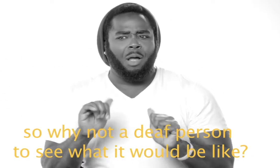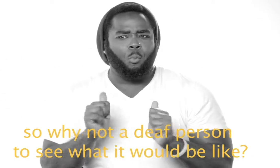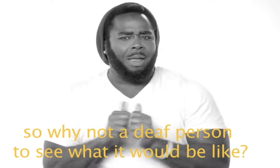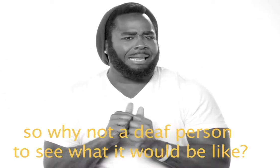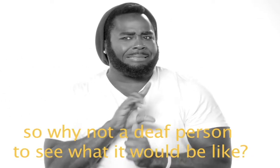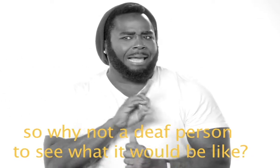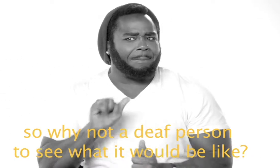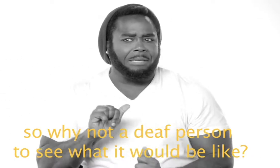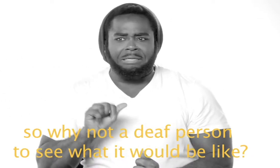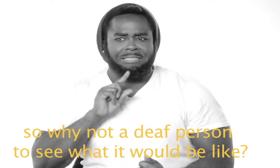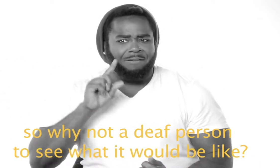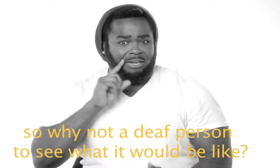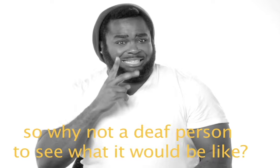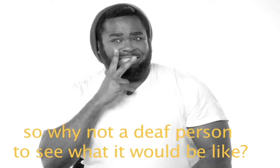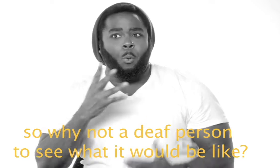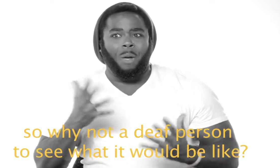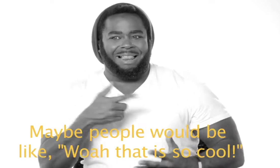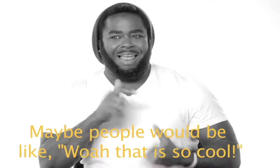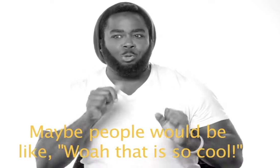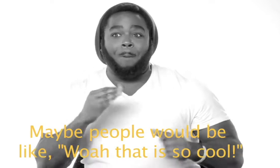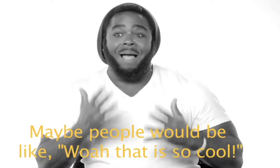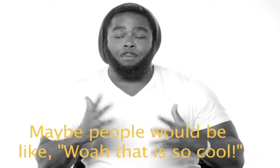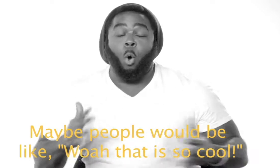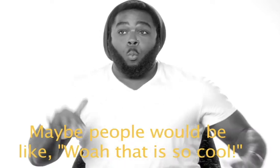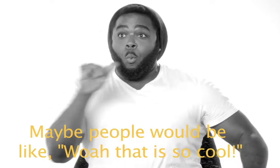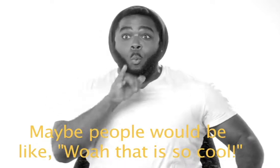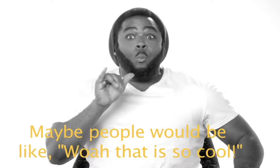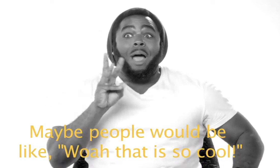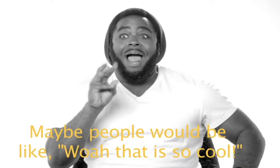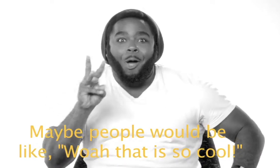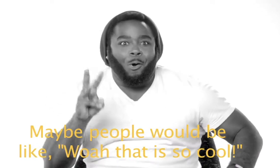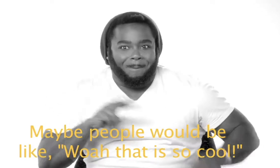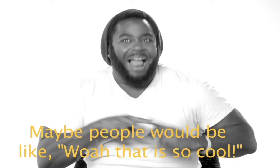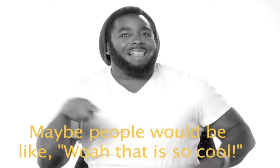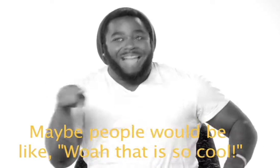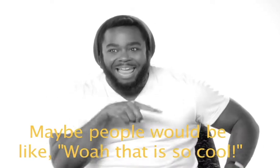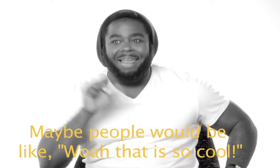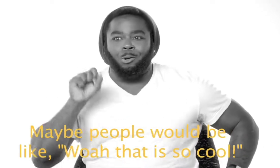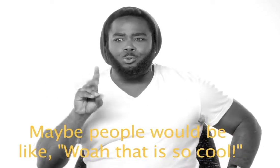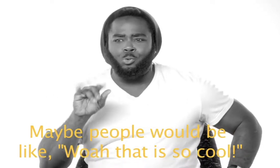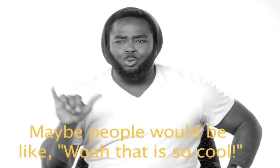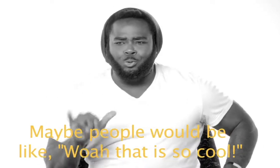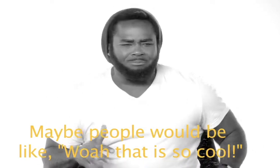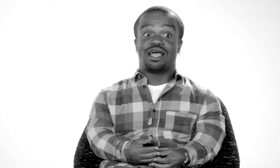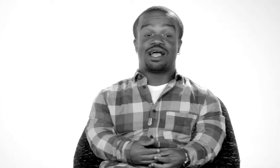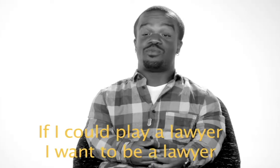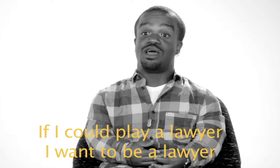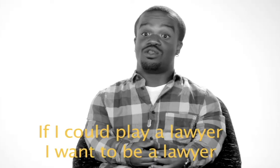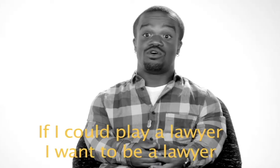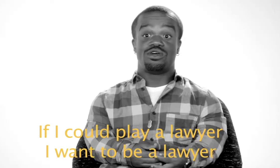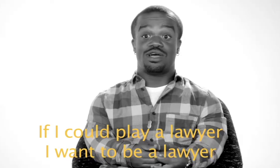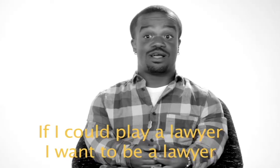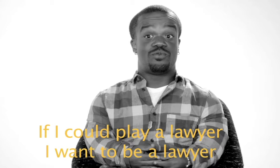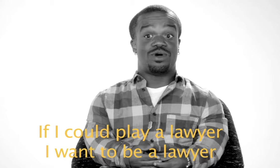to see what it would be like maybe people would be like whoa that is so